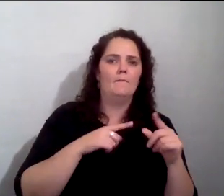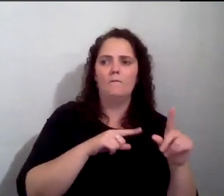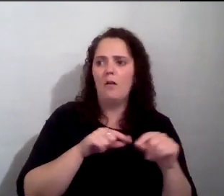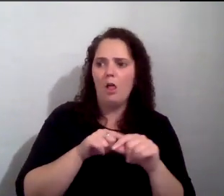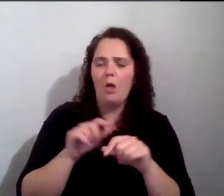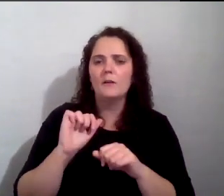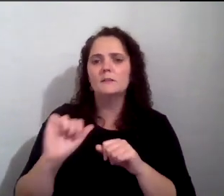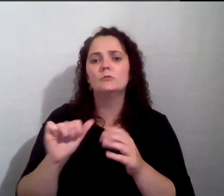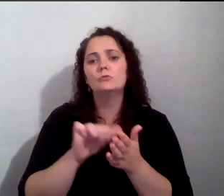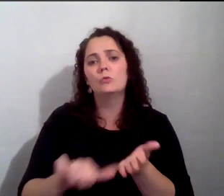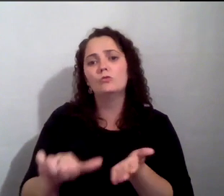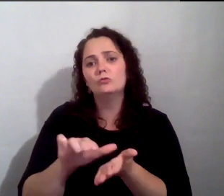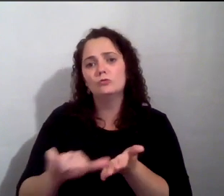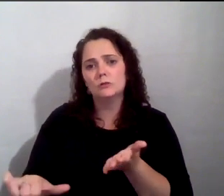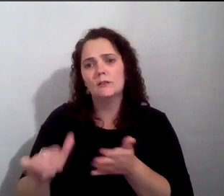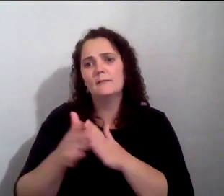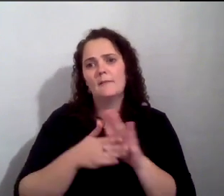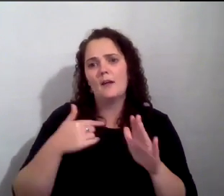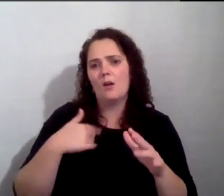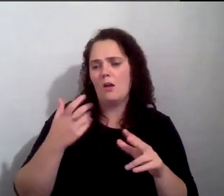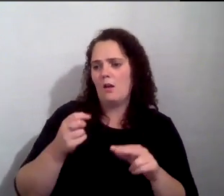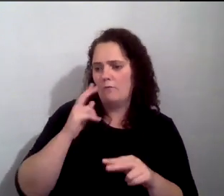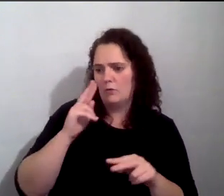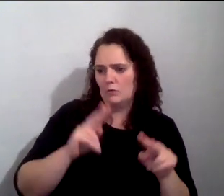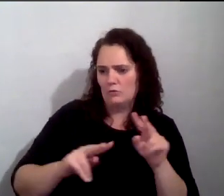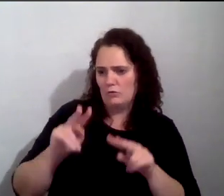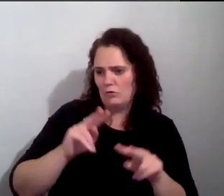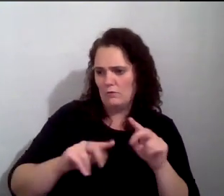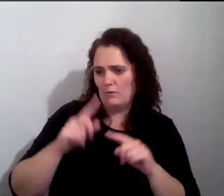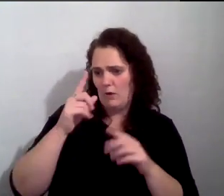his surgeries and so I spent about a week